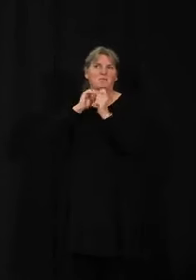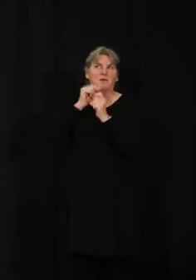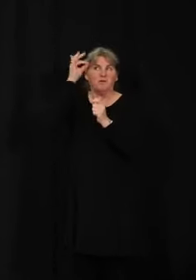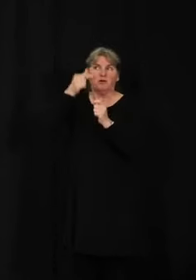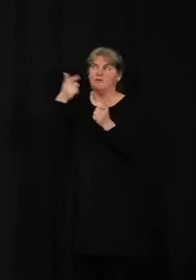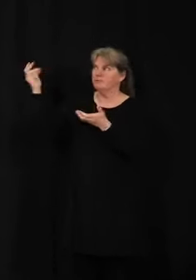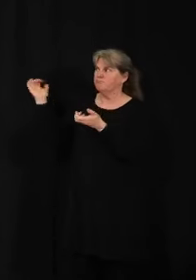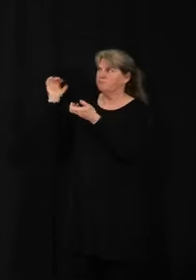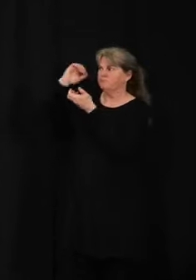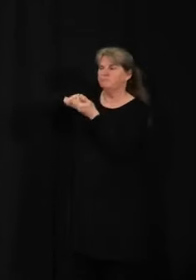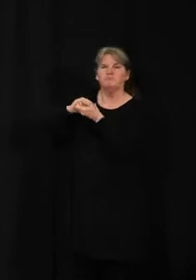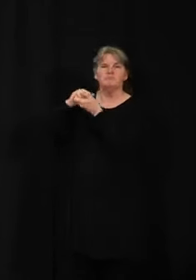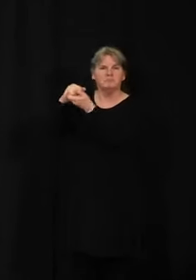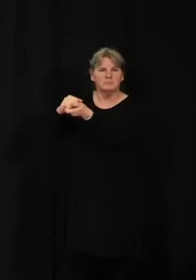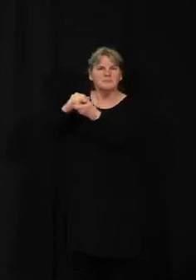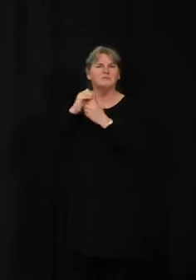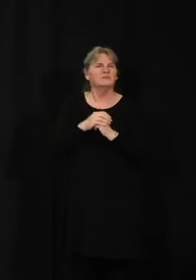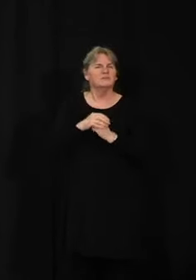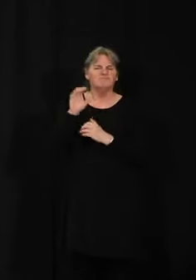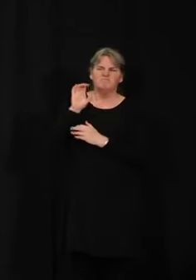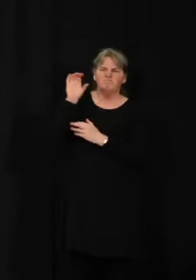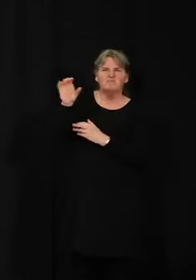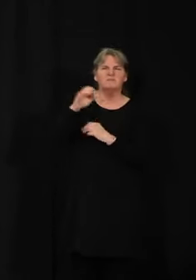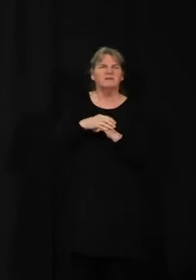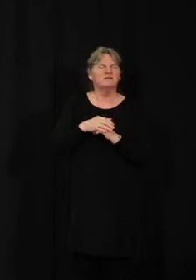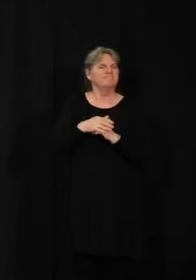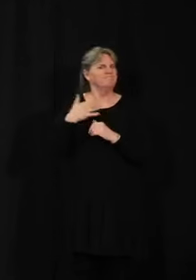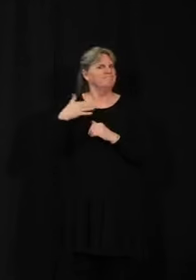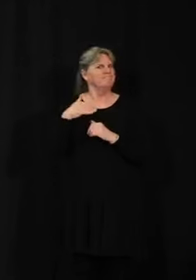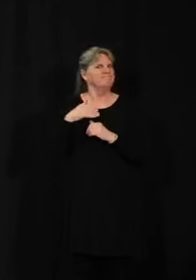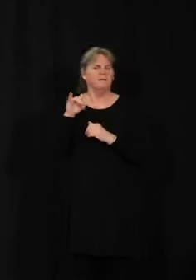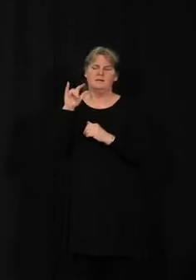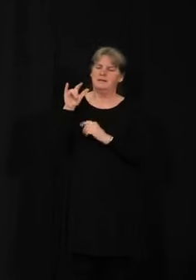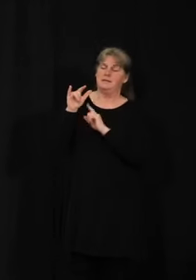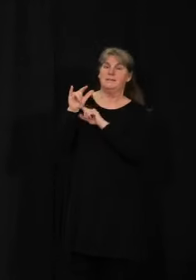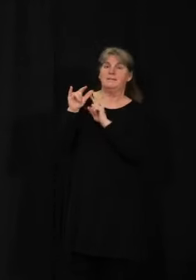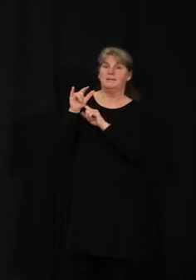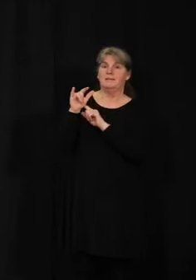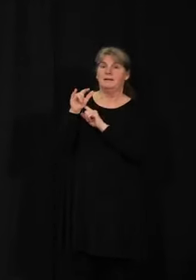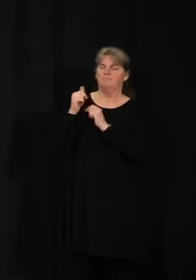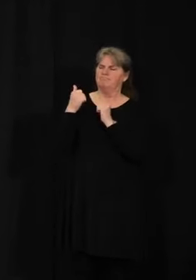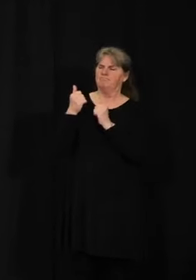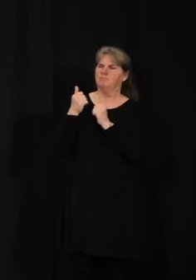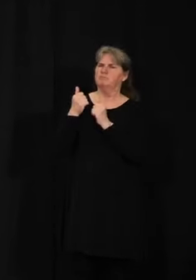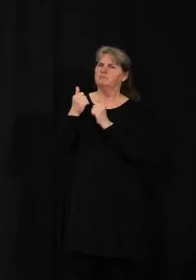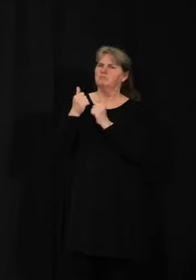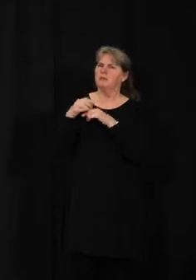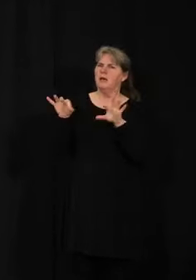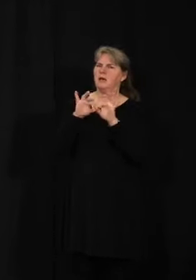government. We recognize the essential role the aviation sector plays in keeping our communities